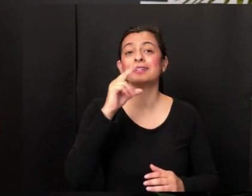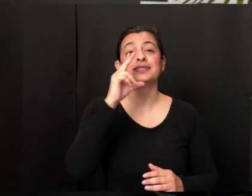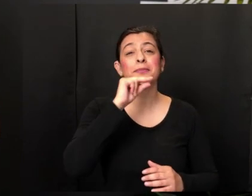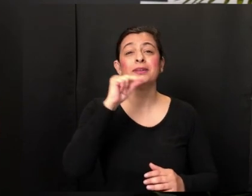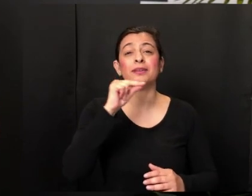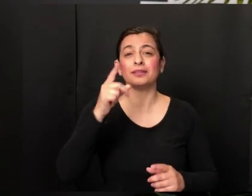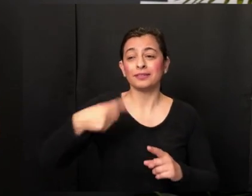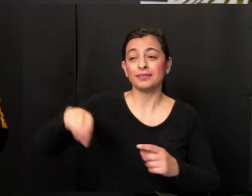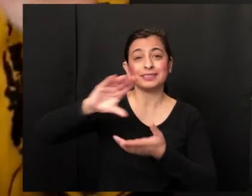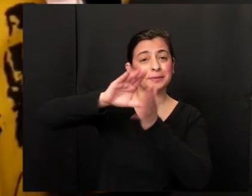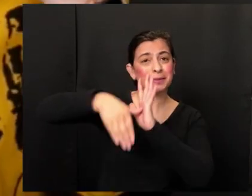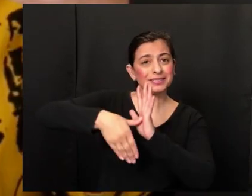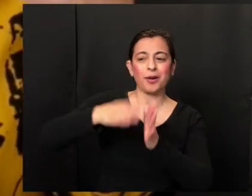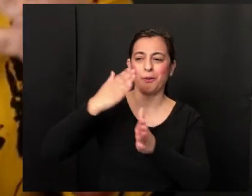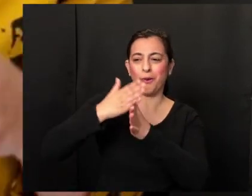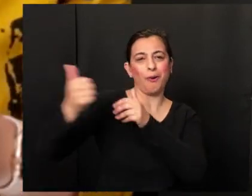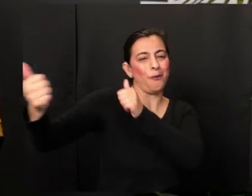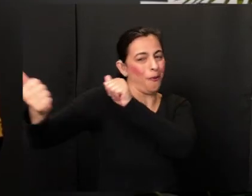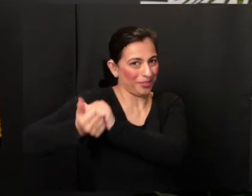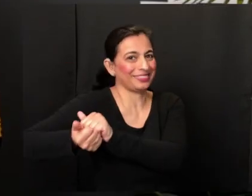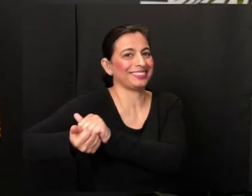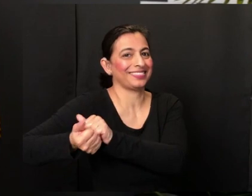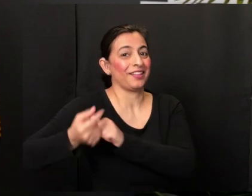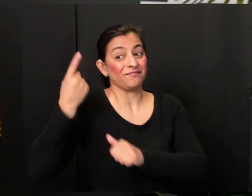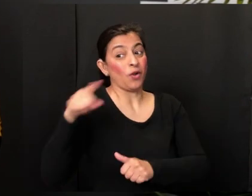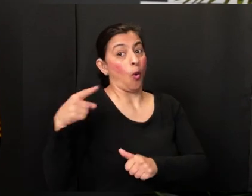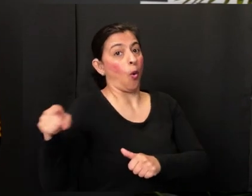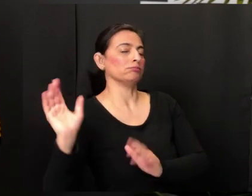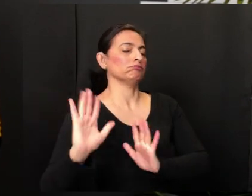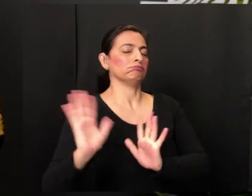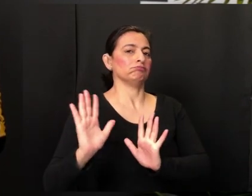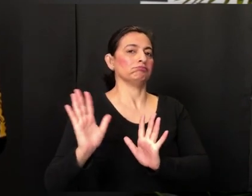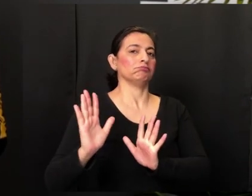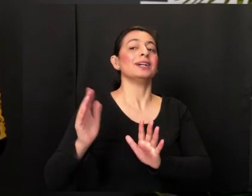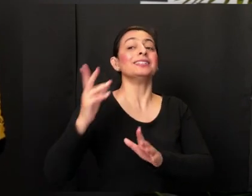and lastly, do - do inclusion.